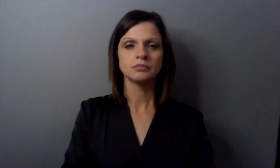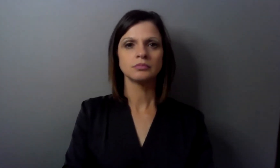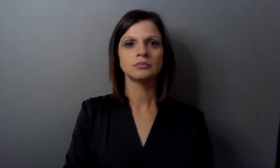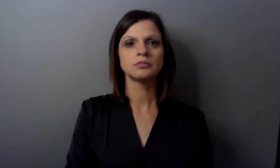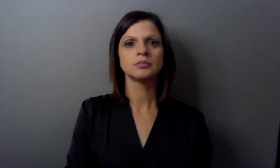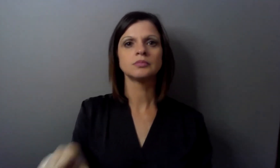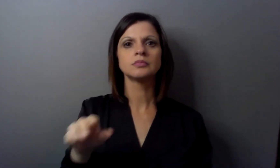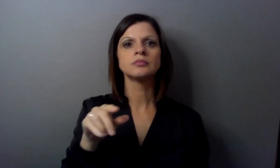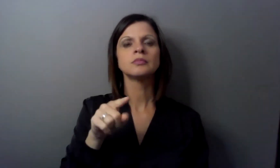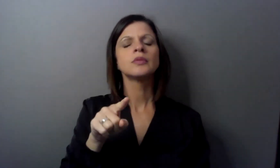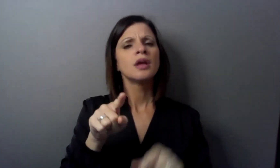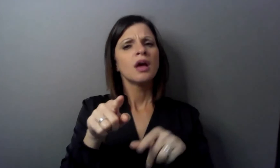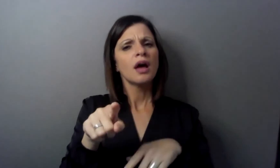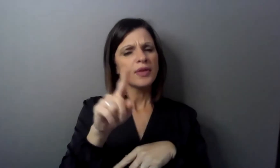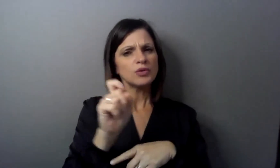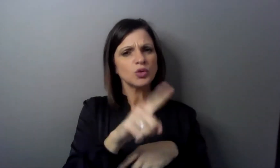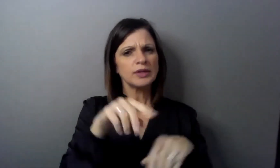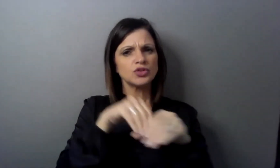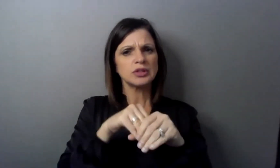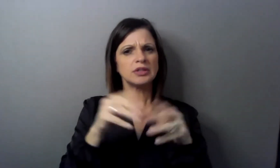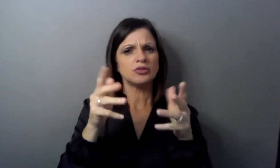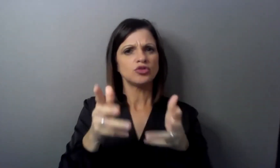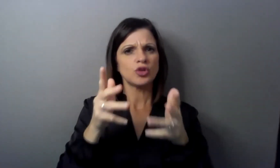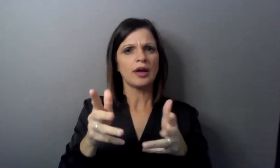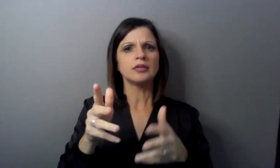There was a question in the chat and I think I'm going to turn to some of those now.